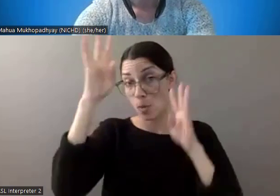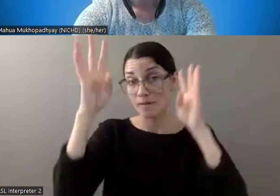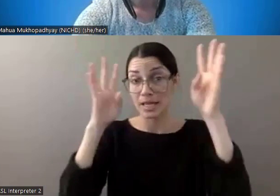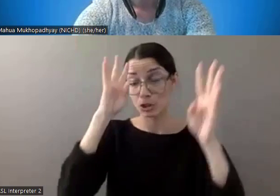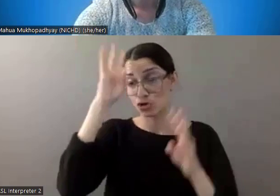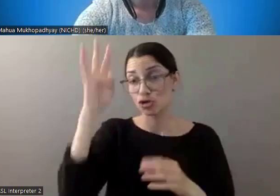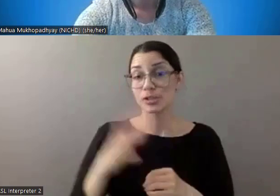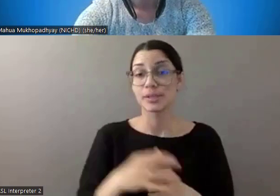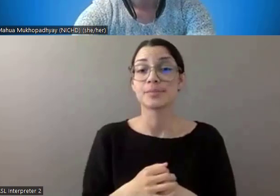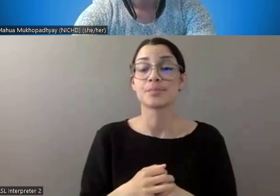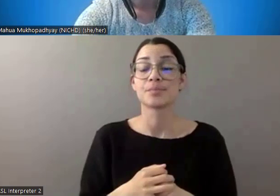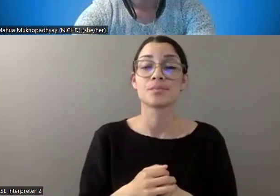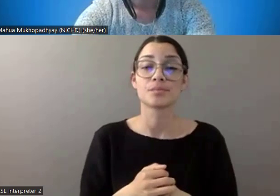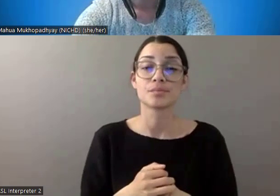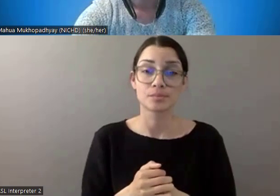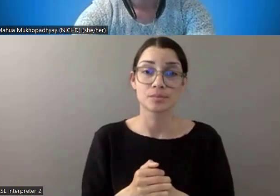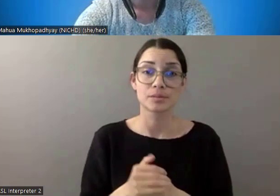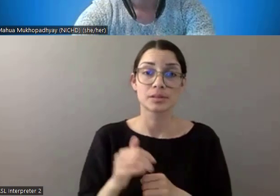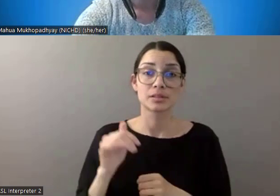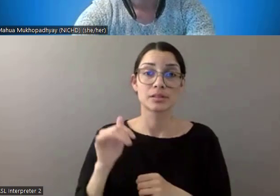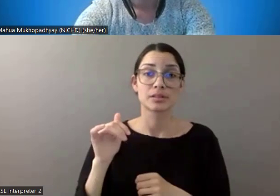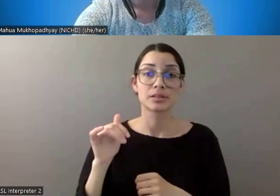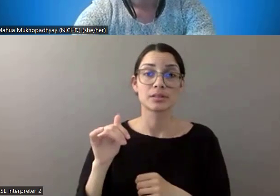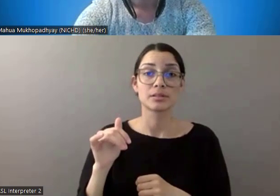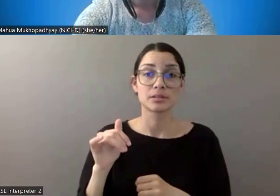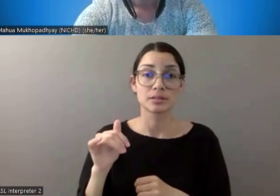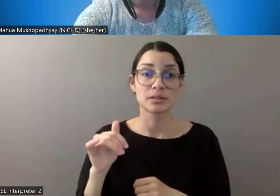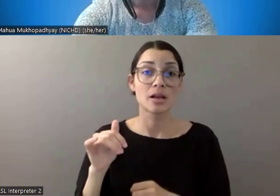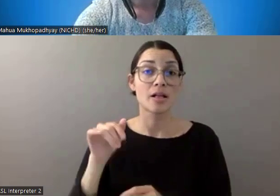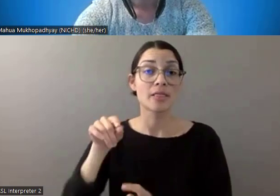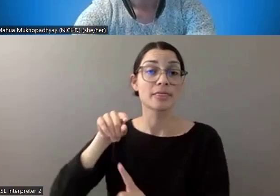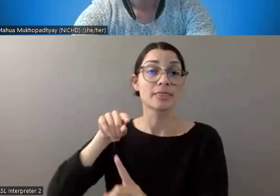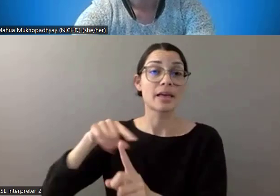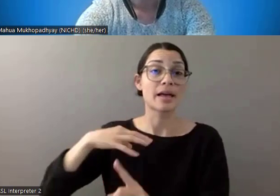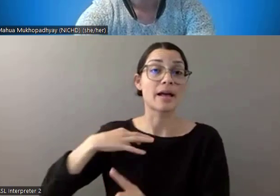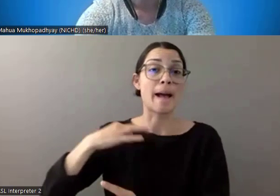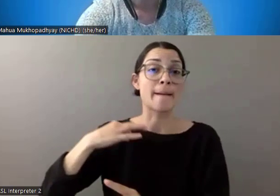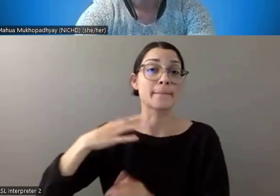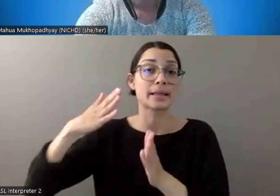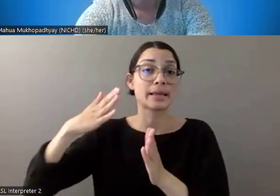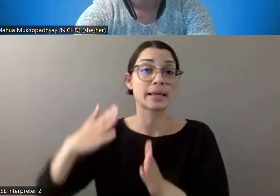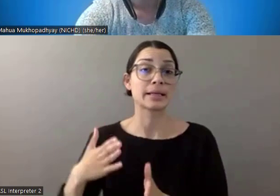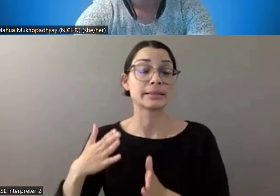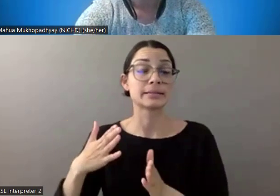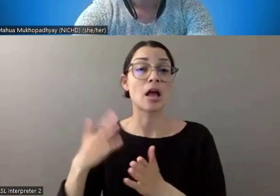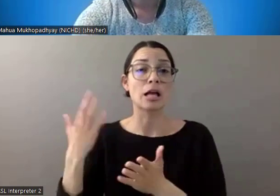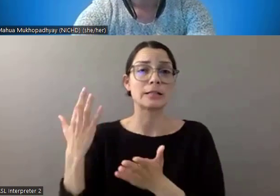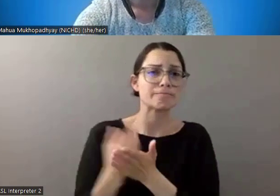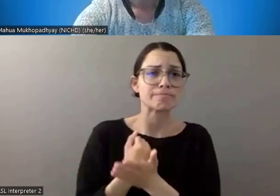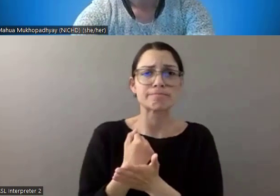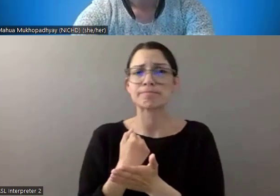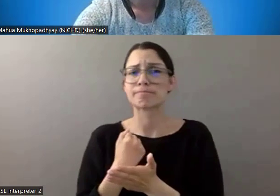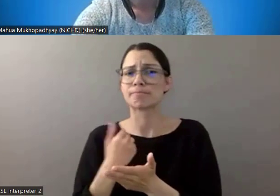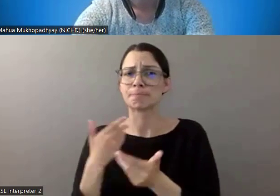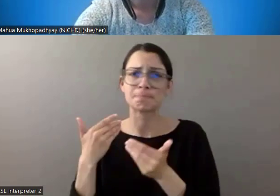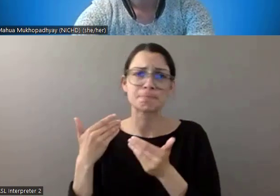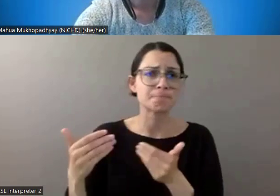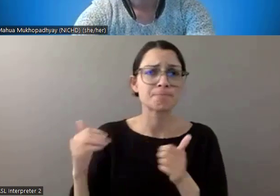does the application take advantage of challenge or build on current research concepts